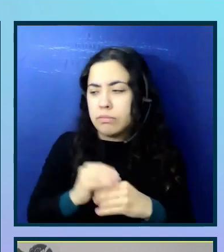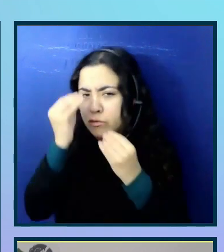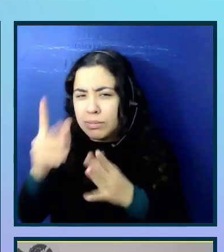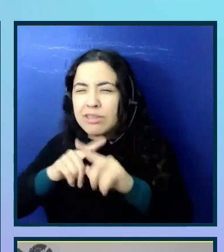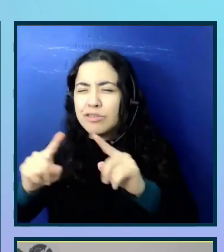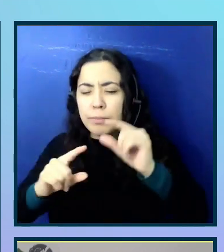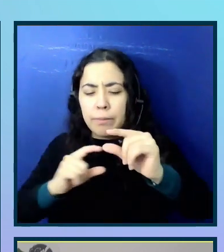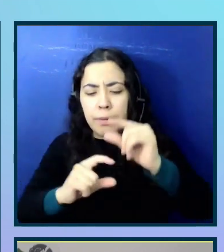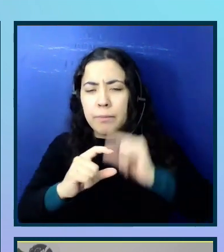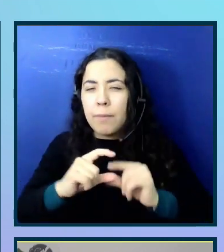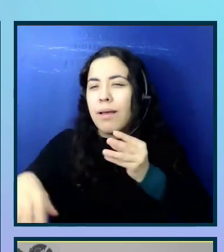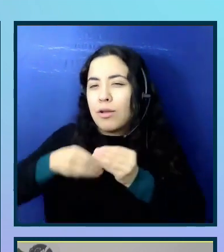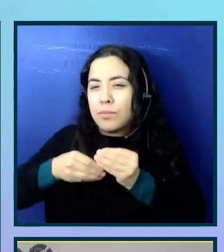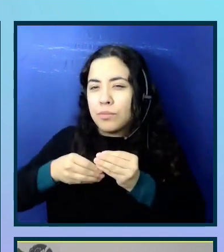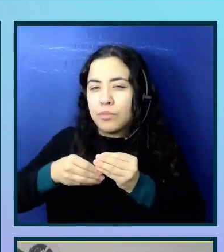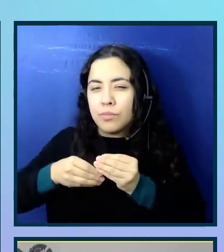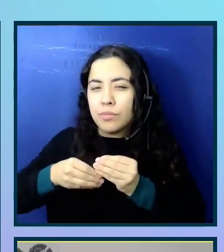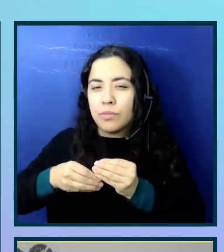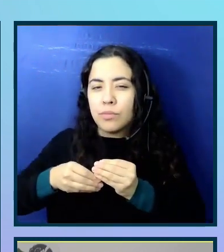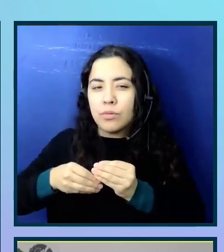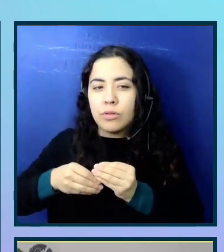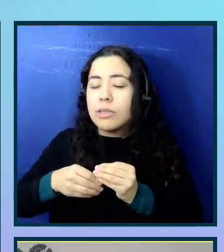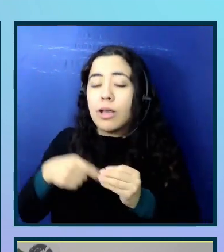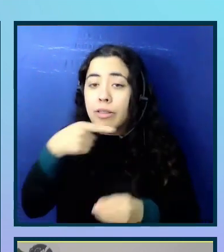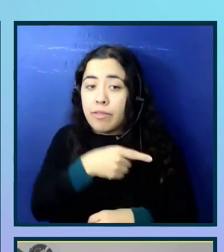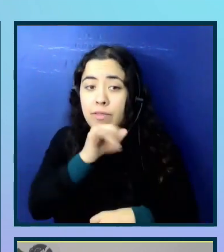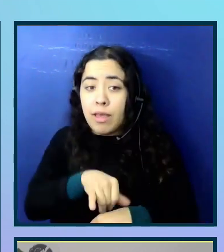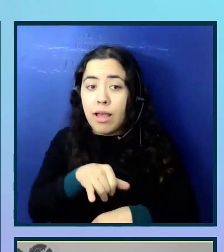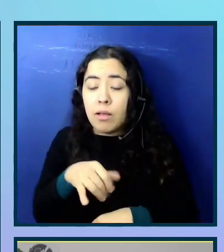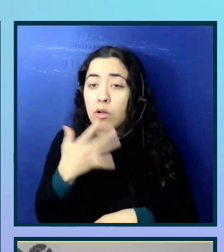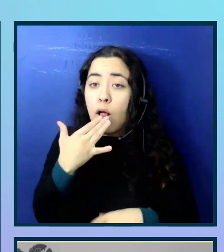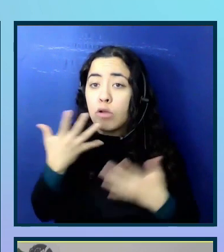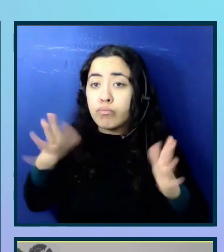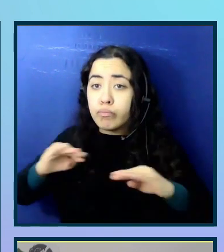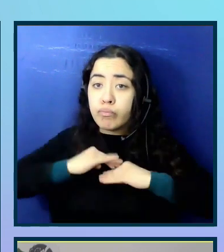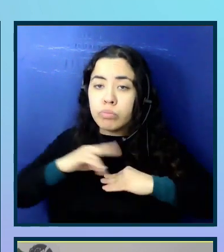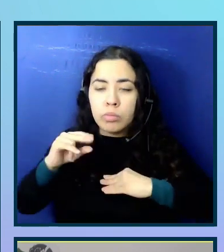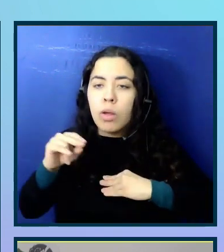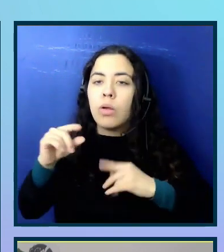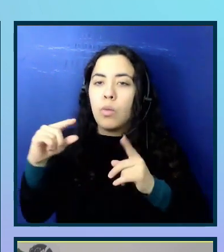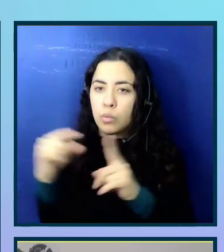So for those, I try to not just use color. I have some text and I have some icons so that the color is not the only way